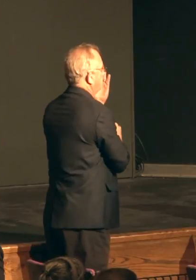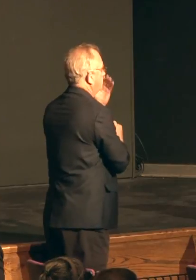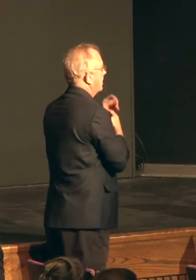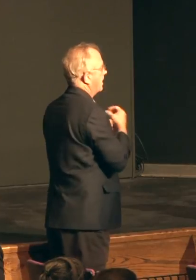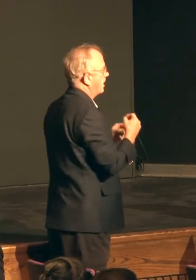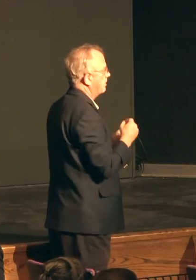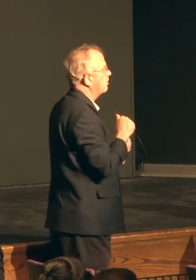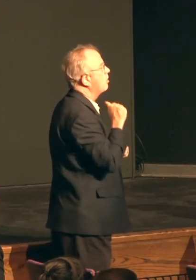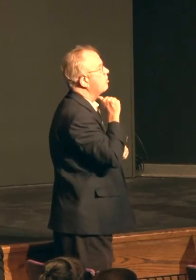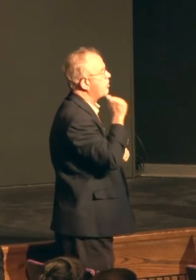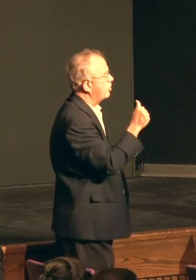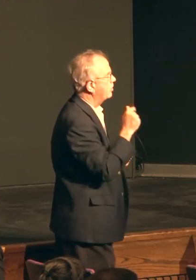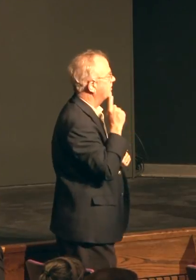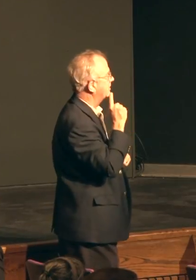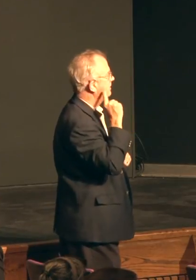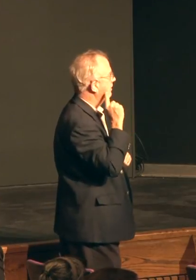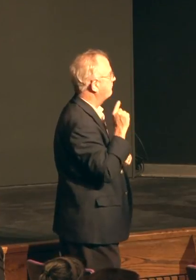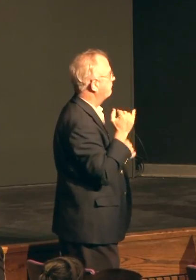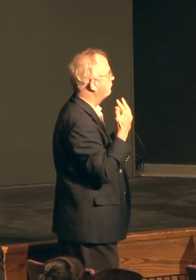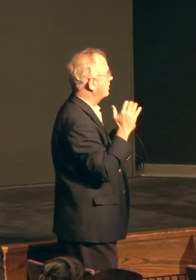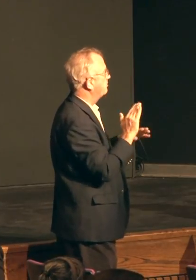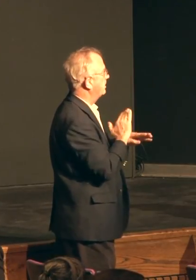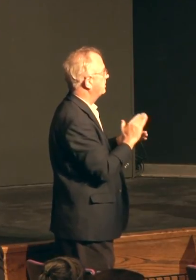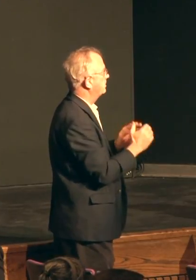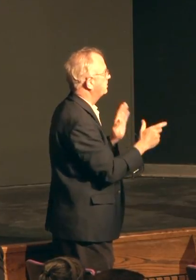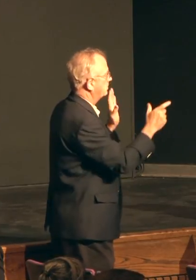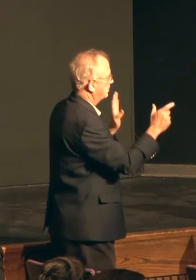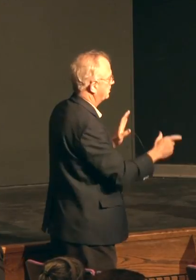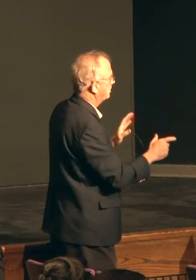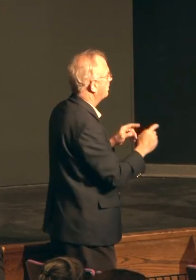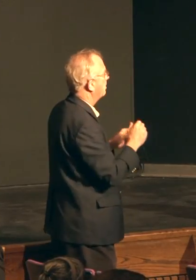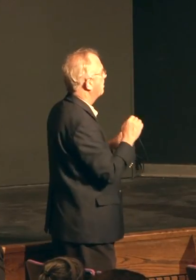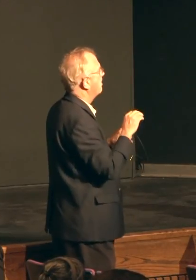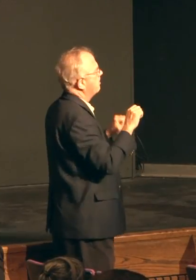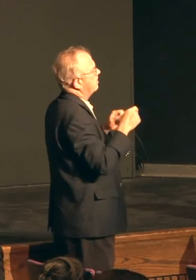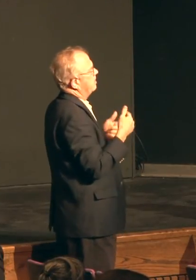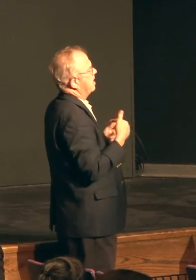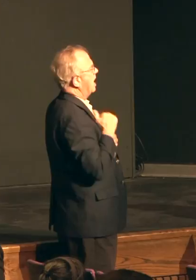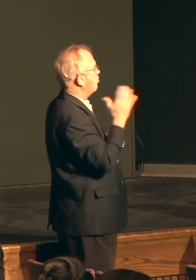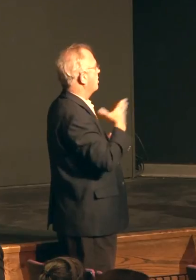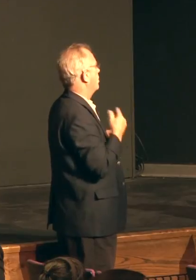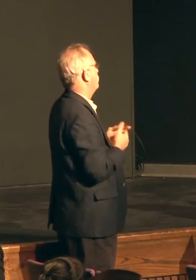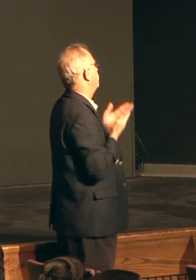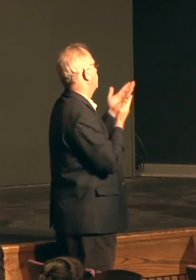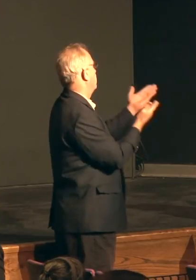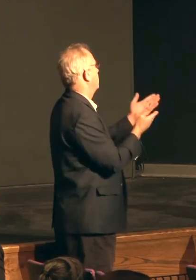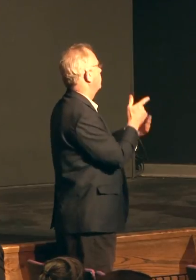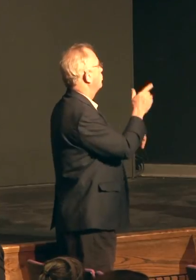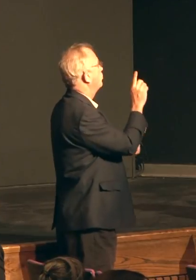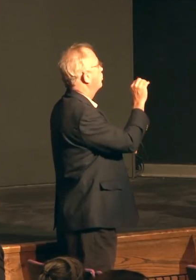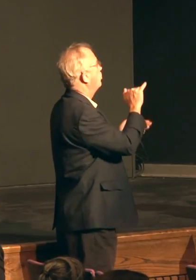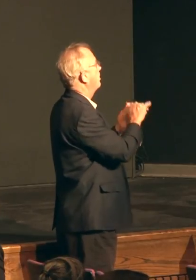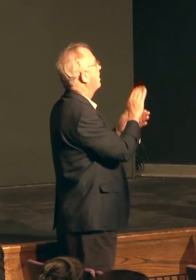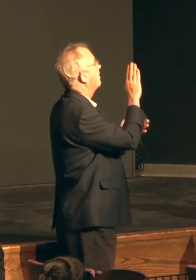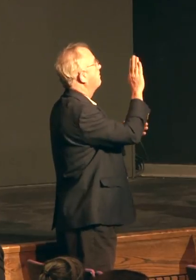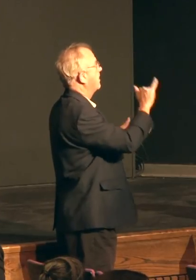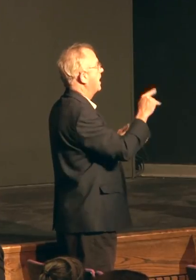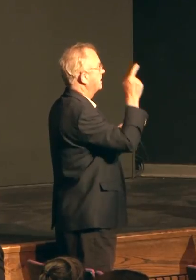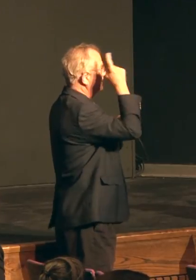businesses and ones who are not Deaf friendly or ones who don't take care of their employees?